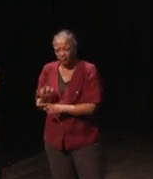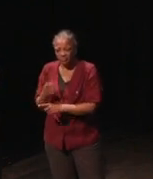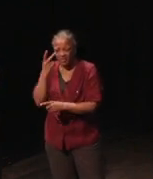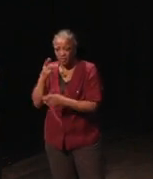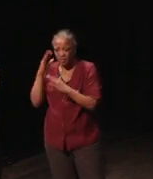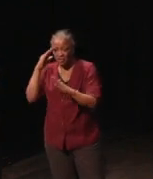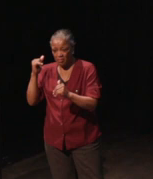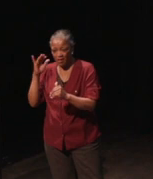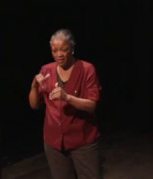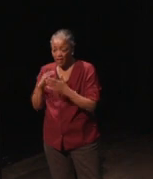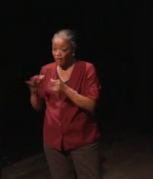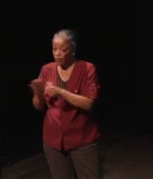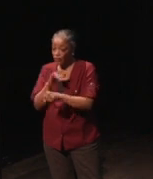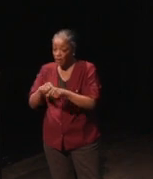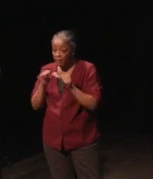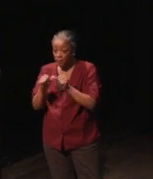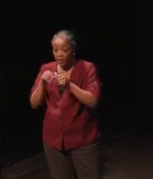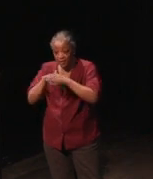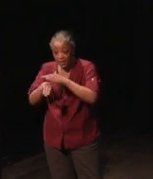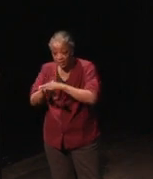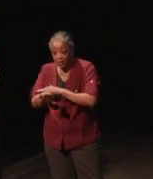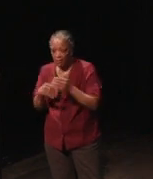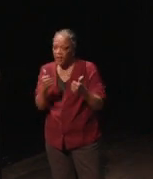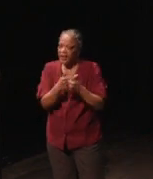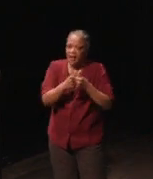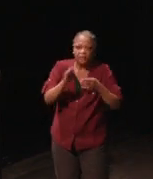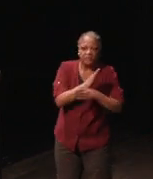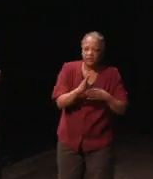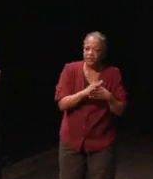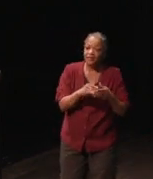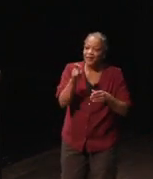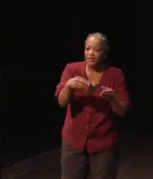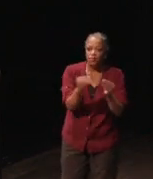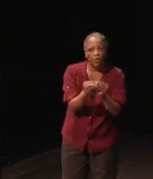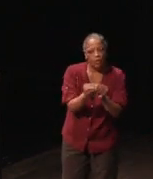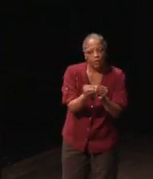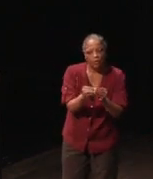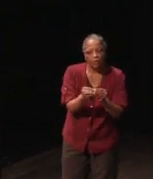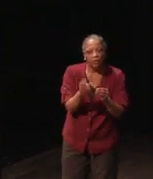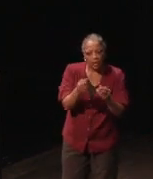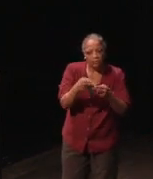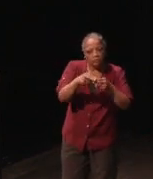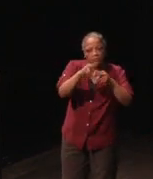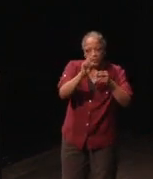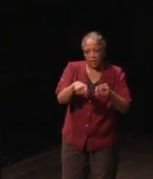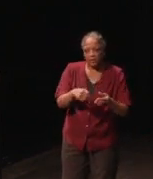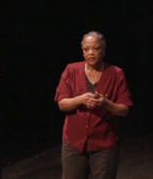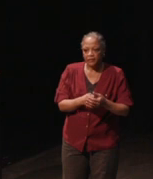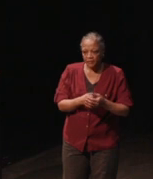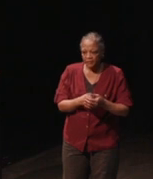going to be full time permanent accessibility stuff. The games industry needs more of this. I can think probably a